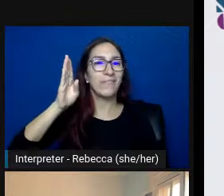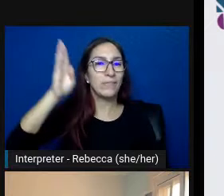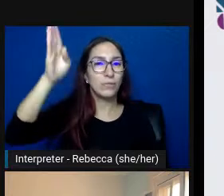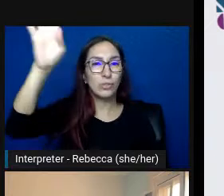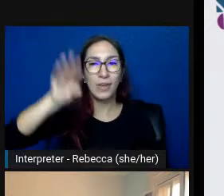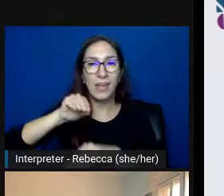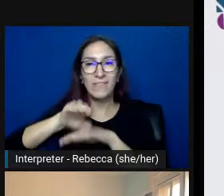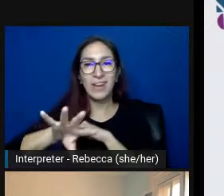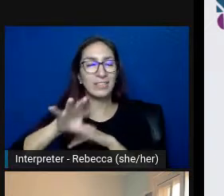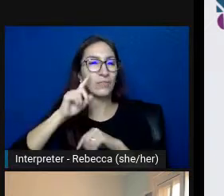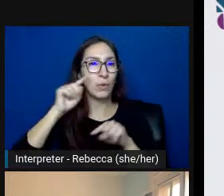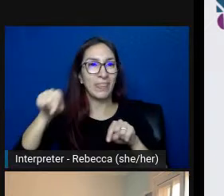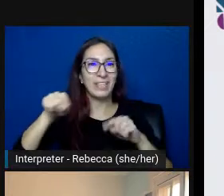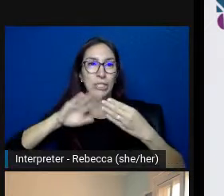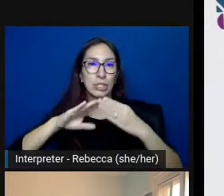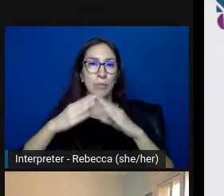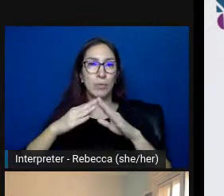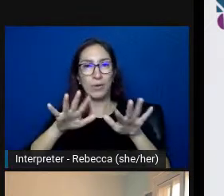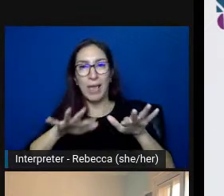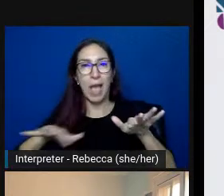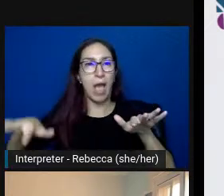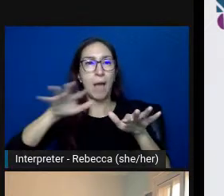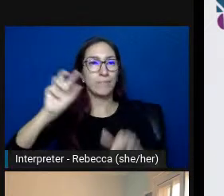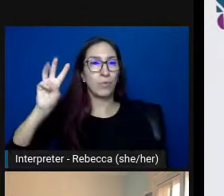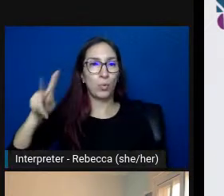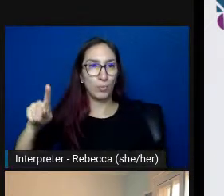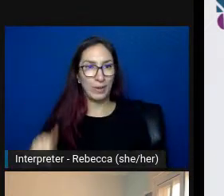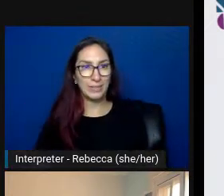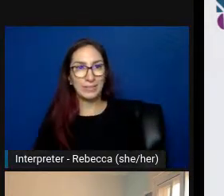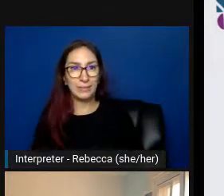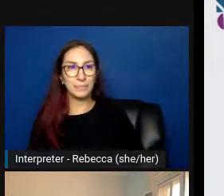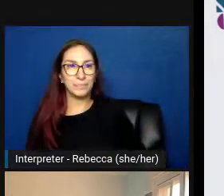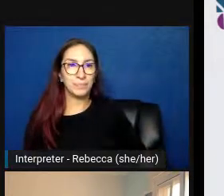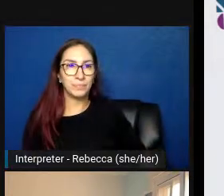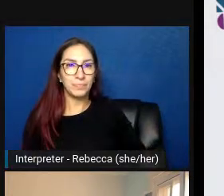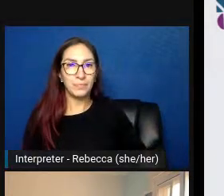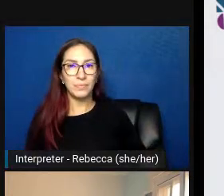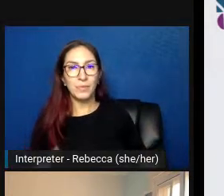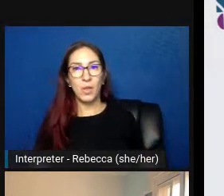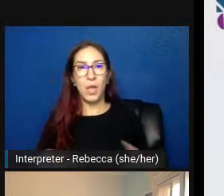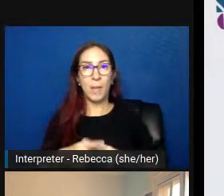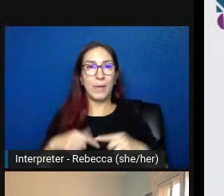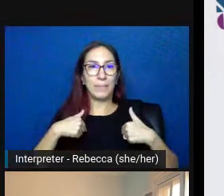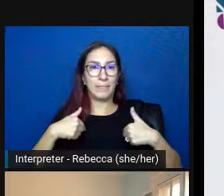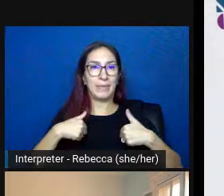future for Joomla and I would like to give a piece of advice to this great community of workers. So about me.